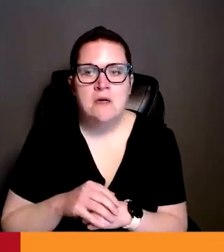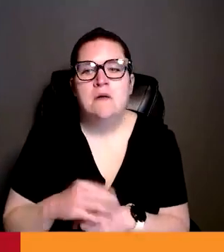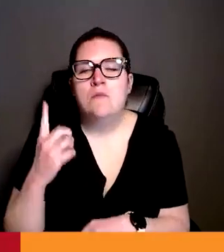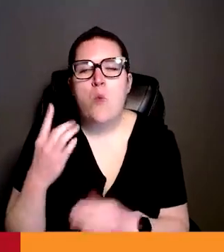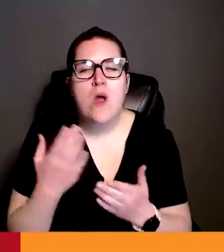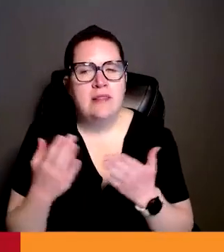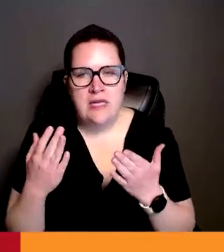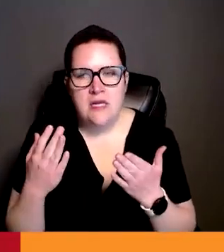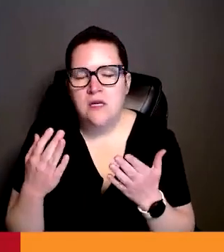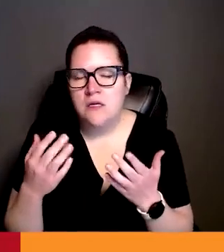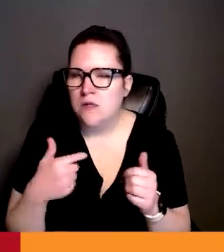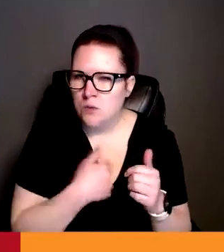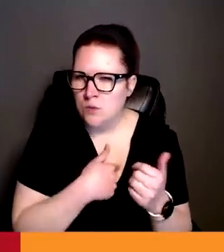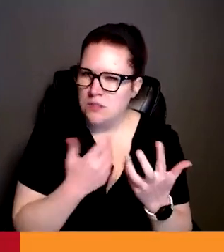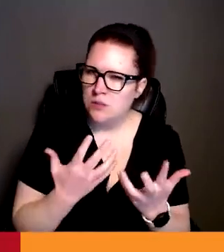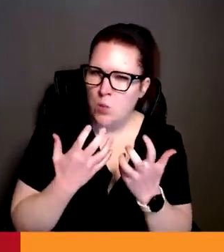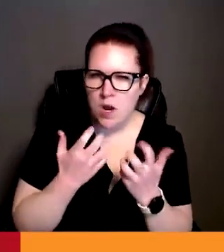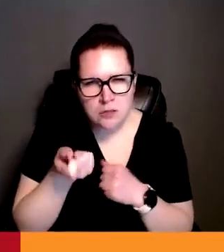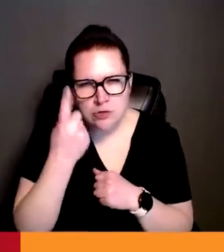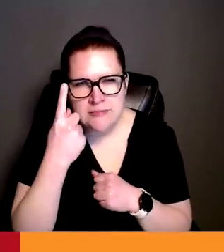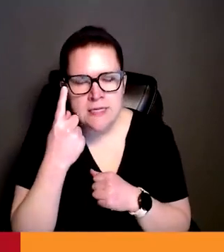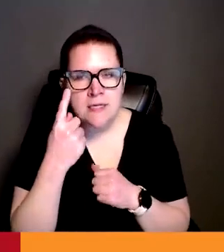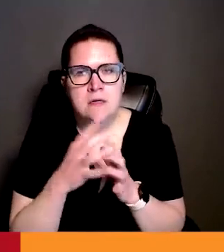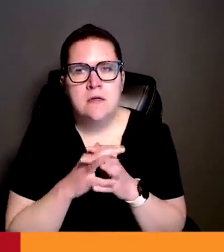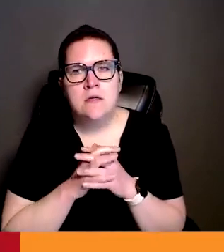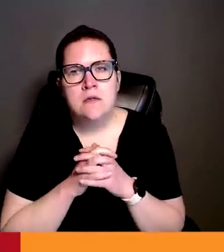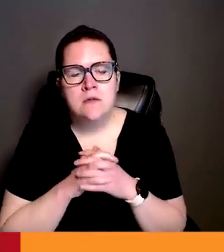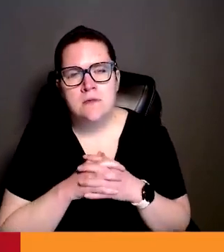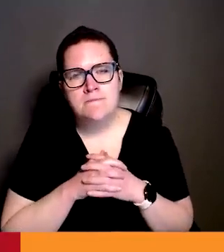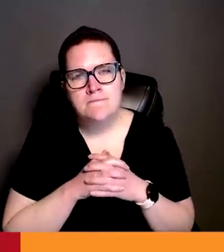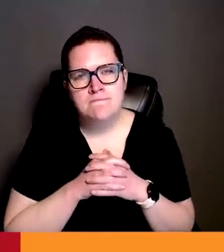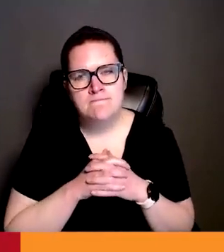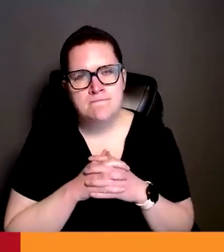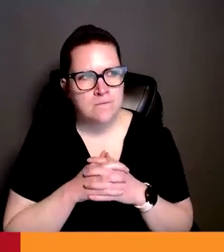to understand and ask this audience,